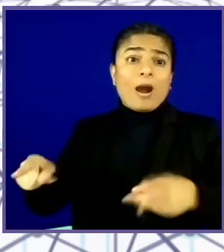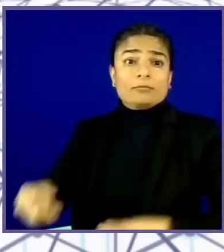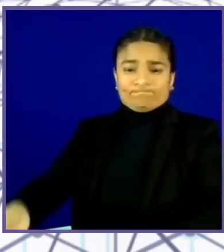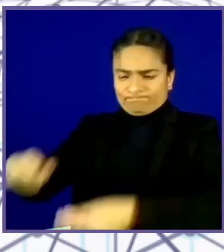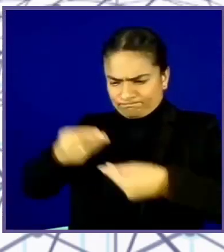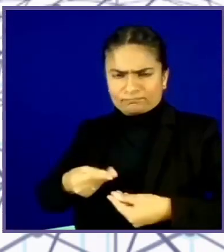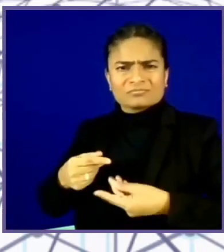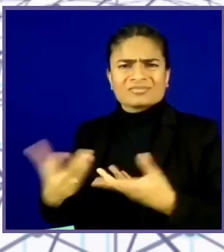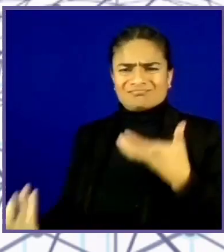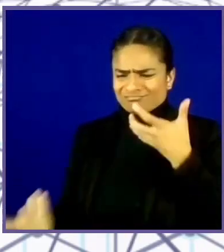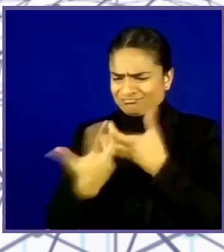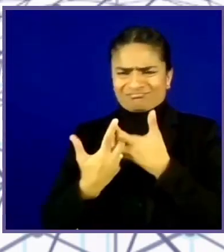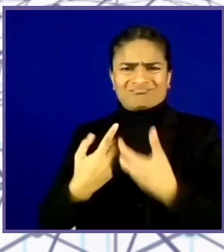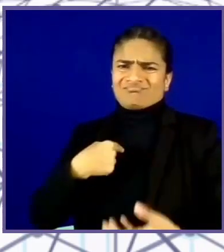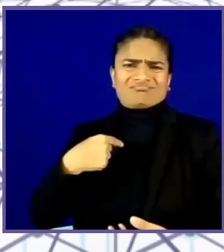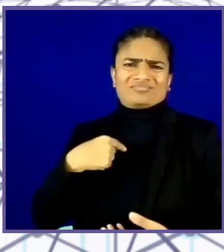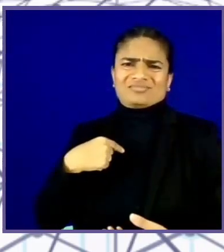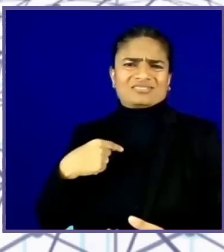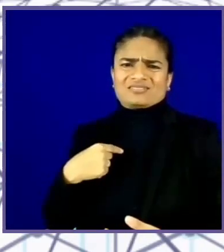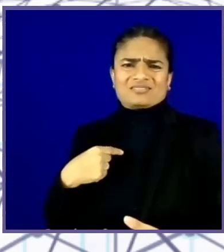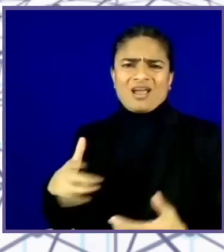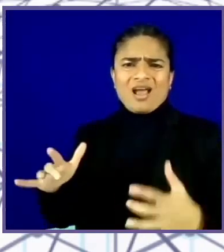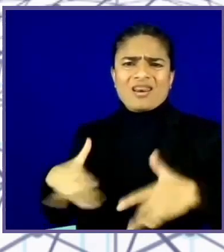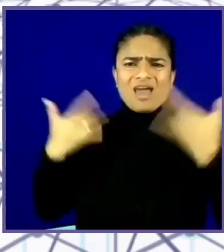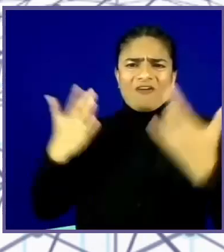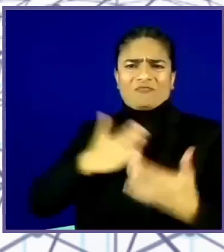So these are a few issues with the device development or innovation.